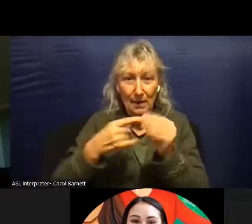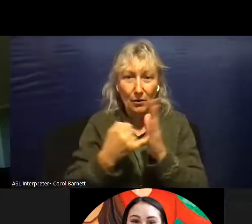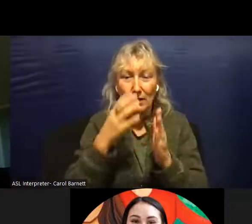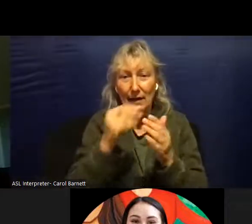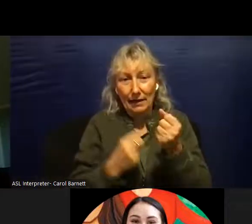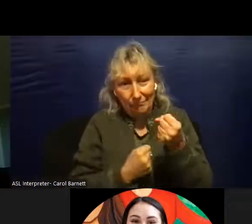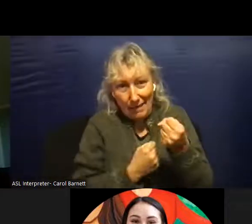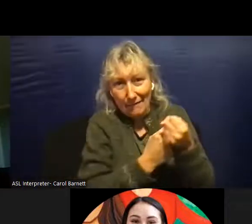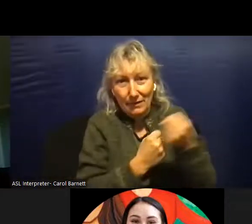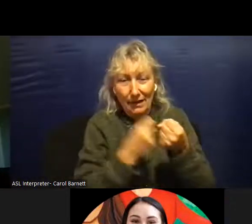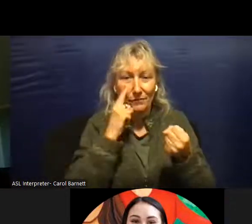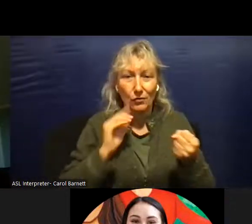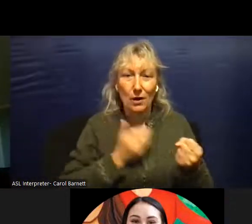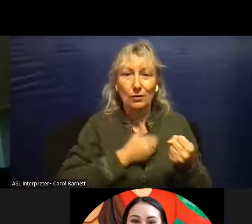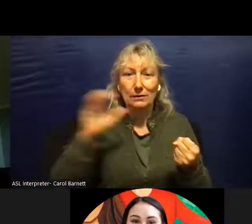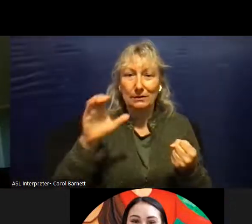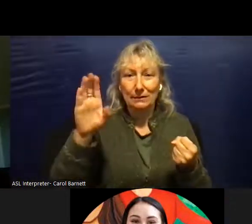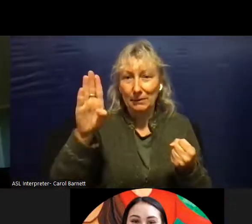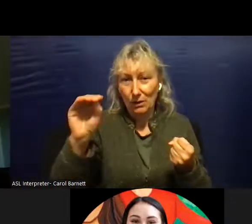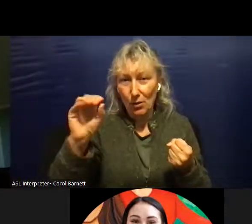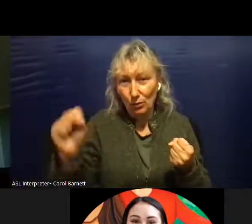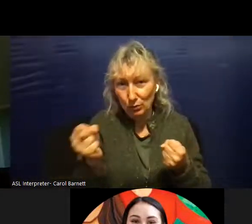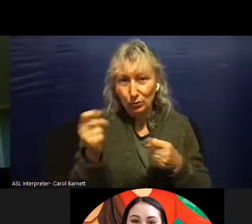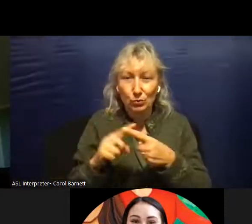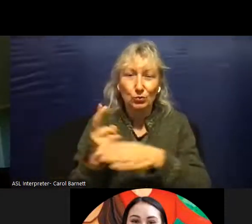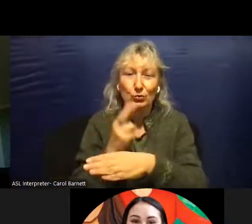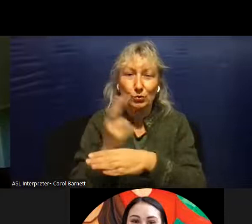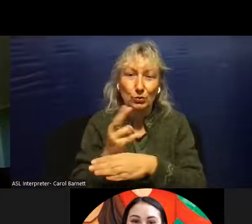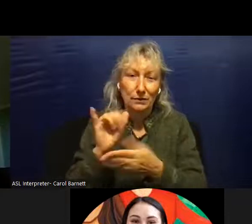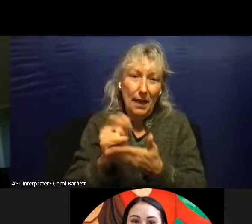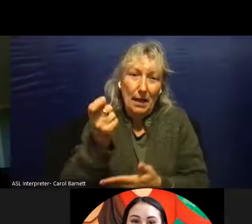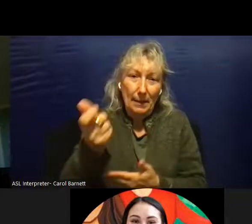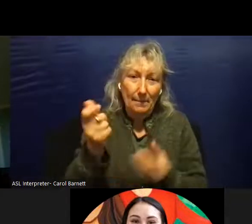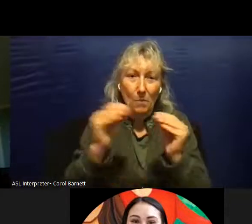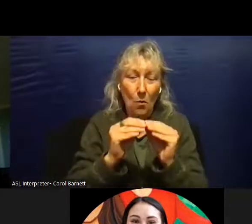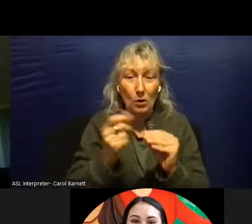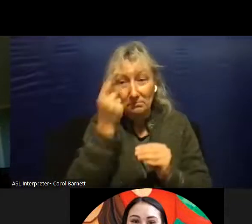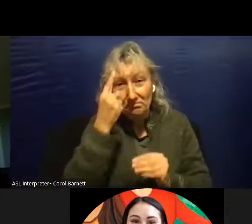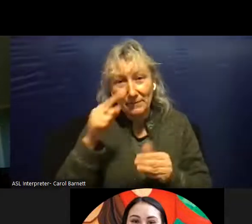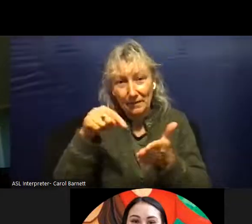So I'm kind of new to oregon buys we kind of thought that this would be a good way for us to learn about organ by. So we're gonna kind of advocate for our cbos to start using it more.